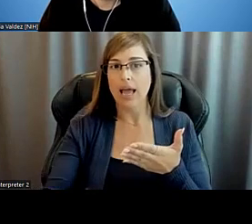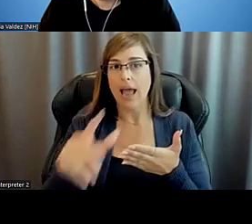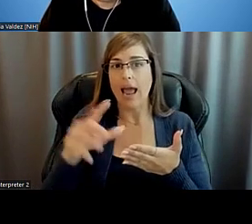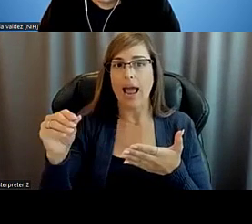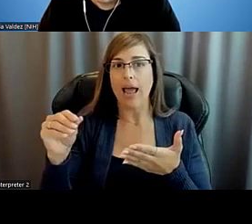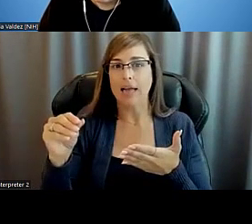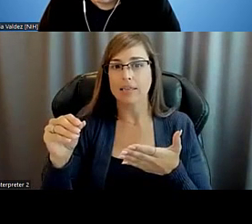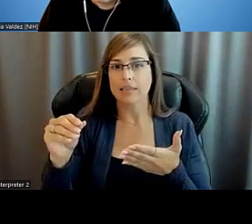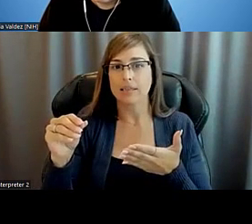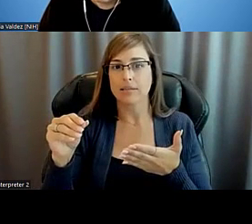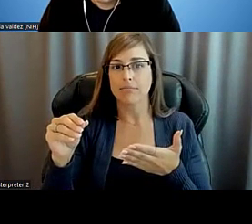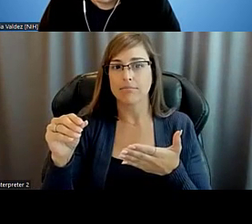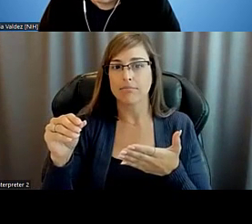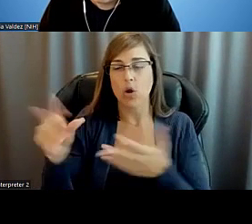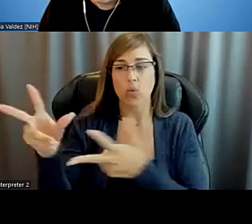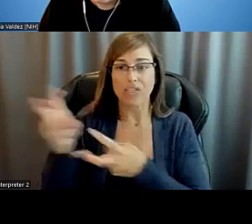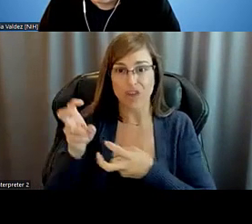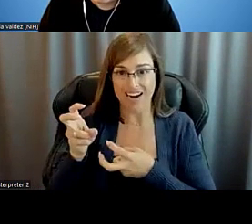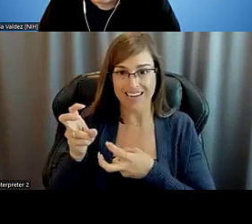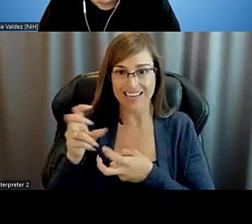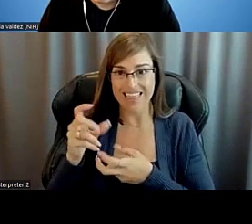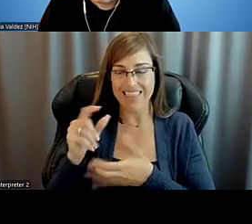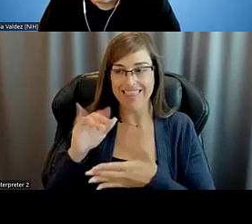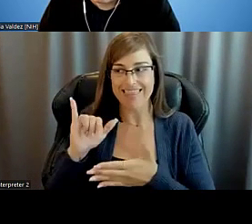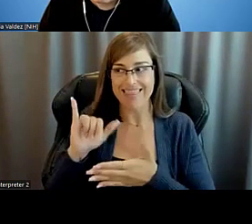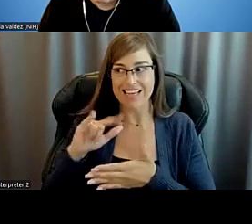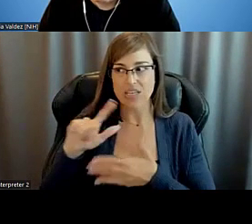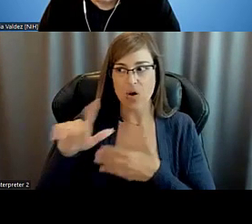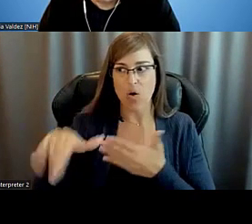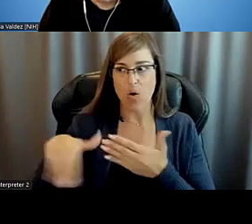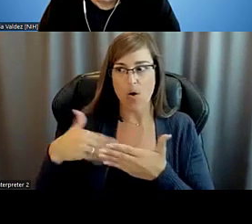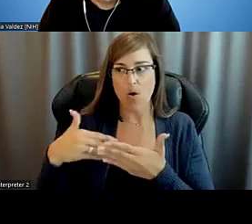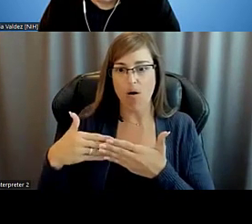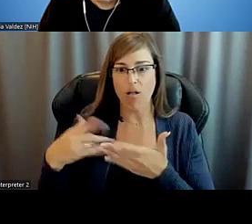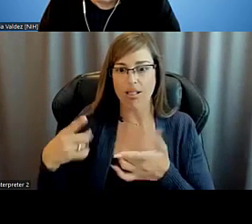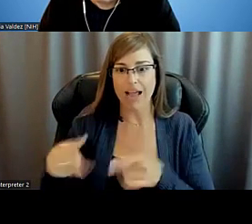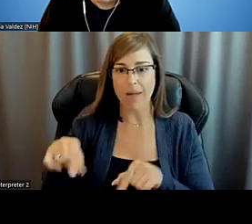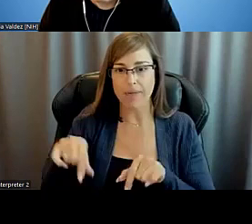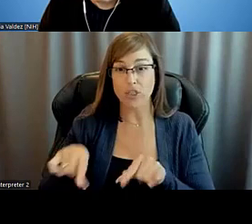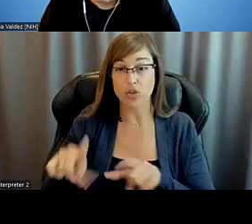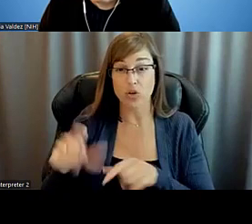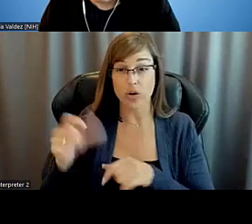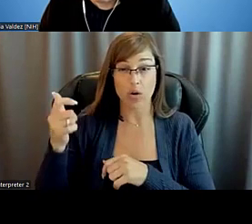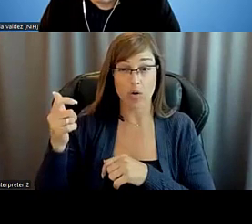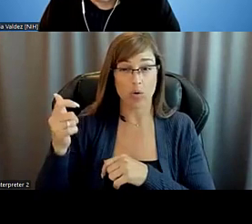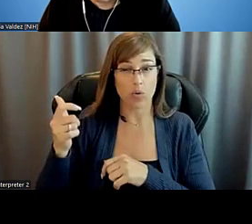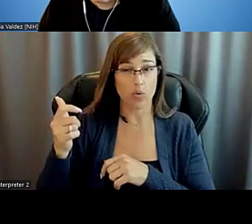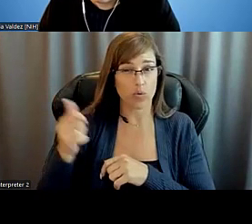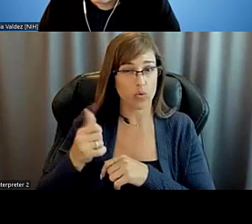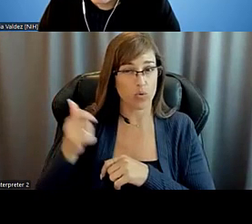and this all happened during the grant review process